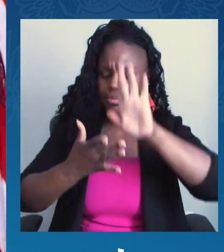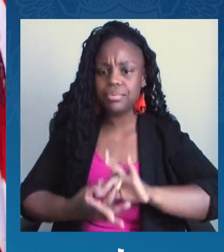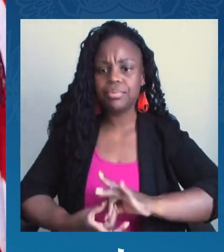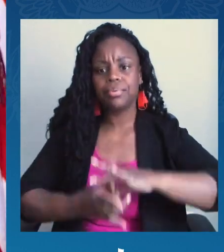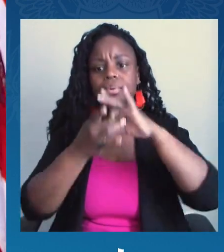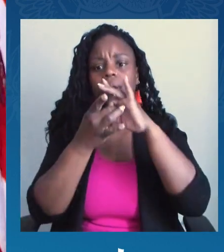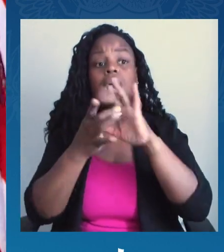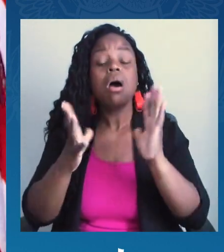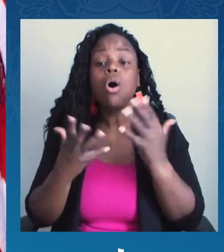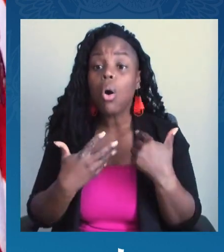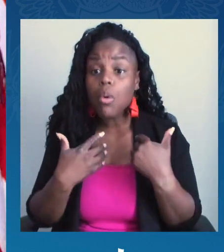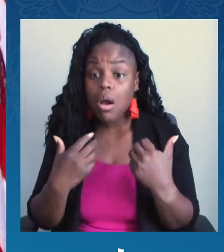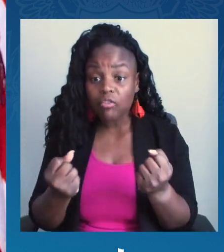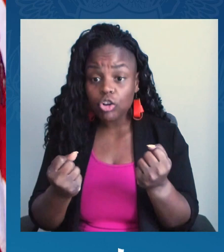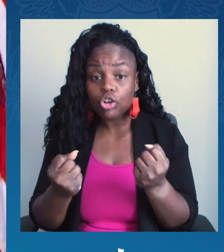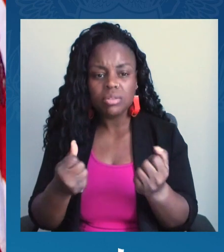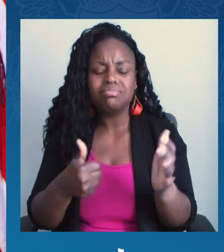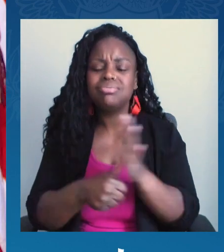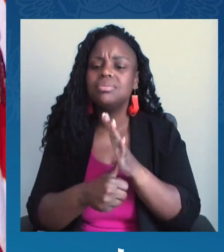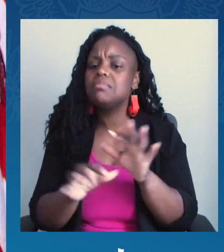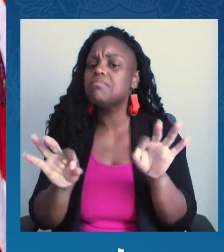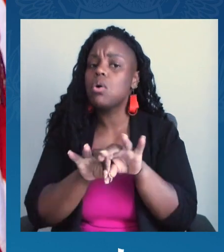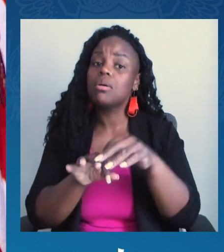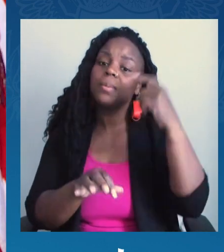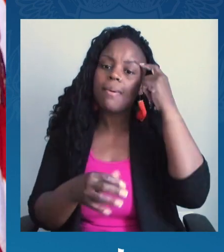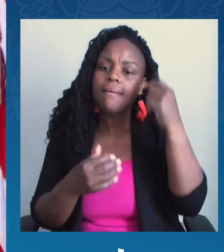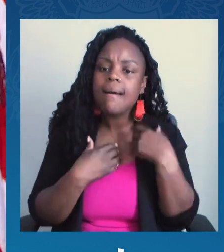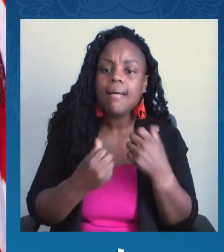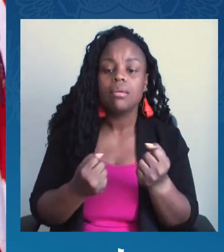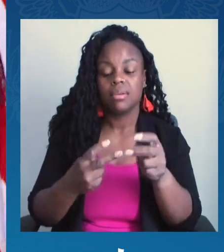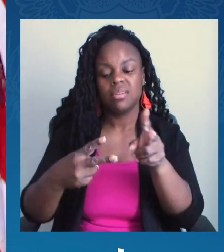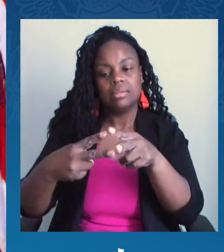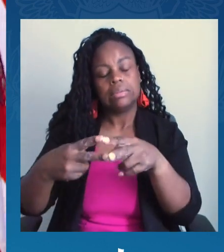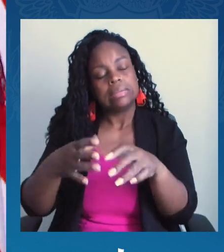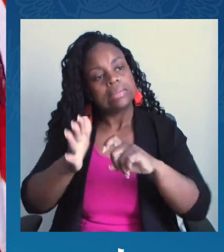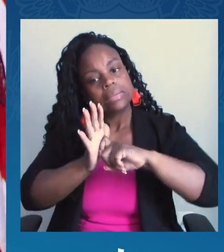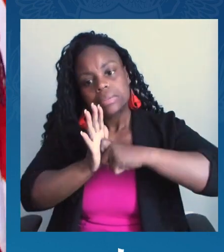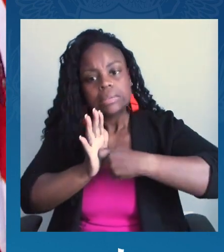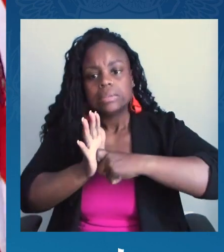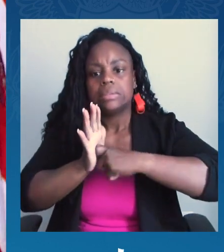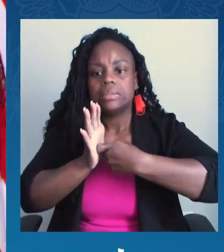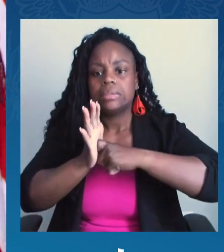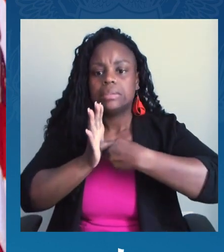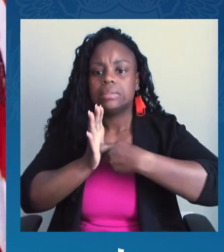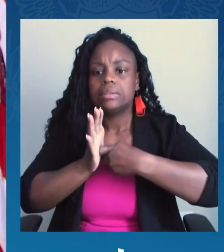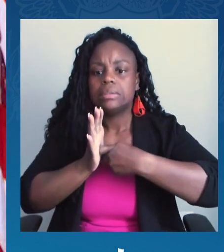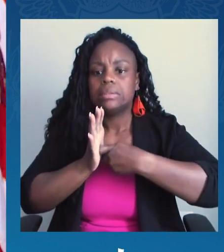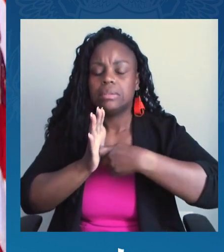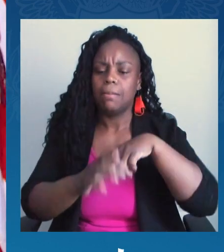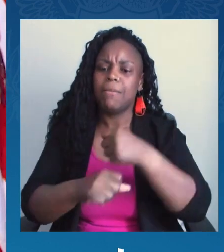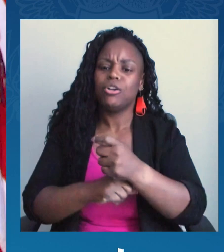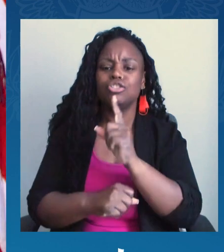and your mental health. I think it's very important to always surround yourself with your family,